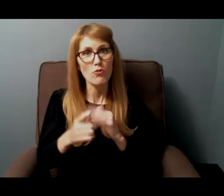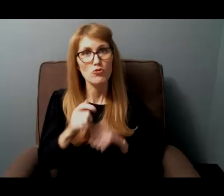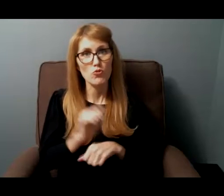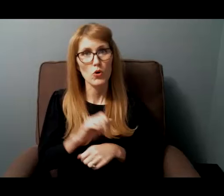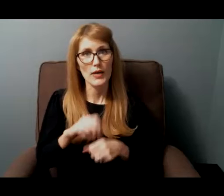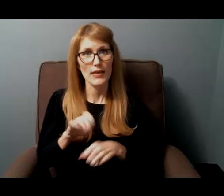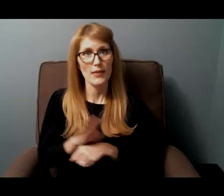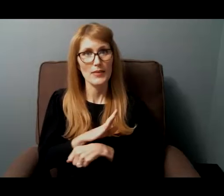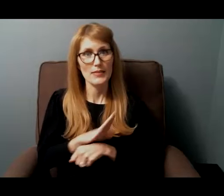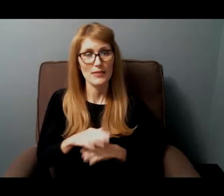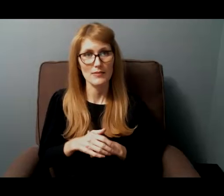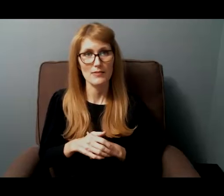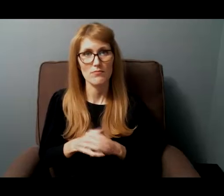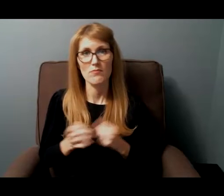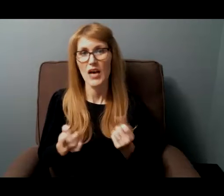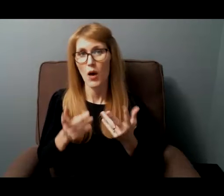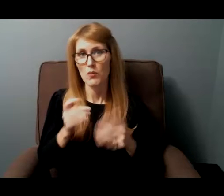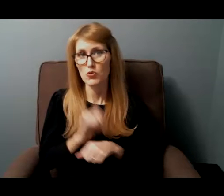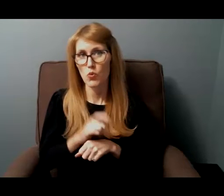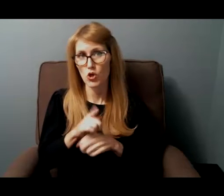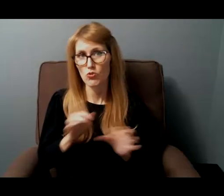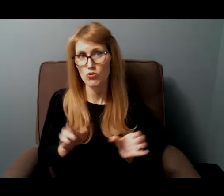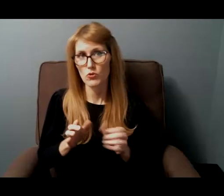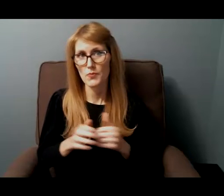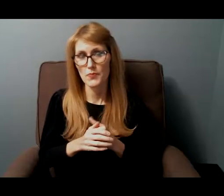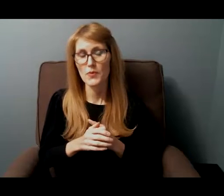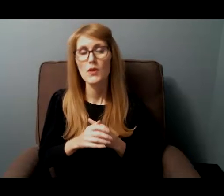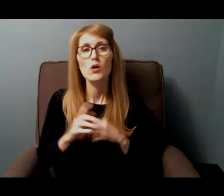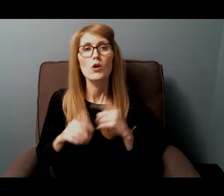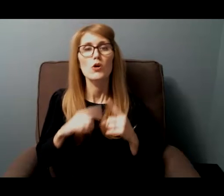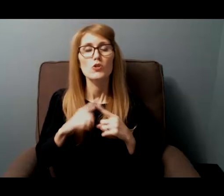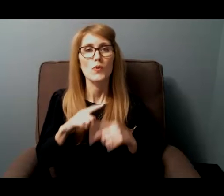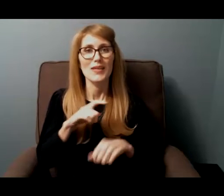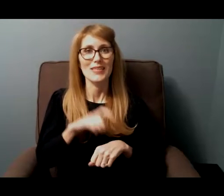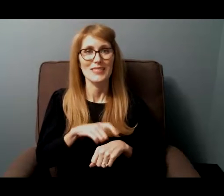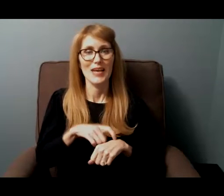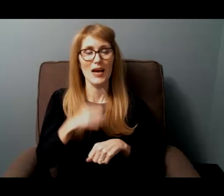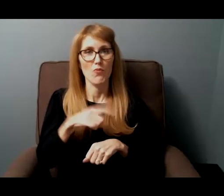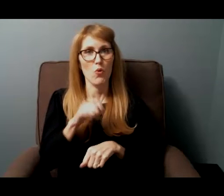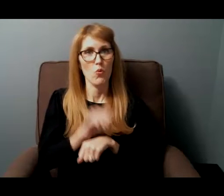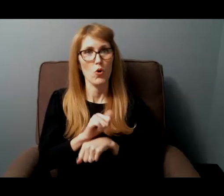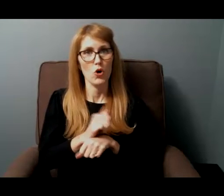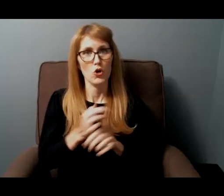how much work you are doing. So that when it comes time to do that work review, when they send that